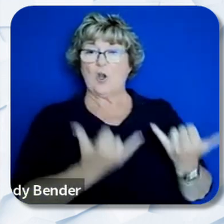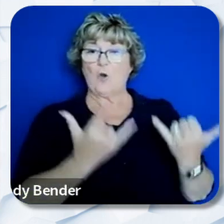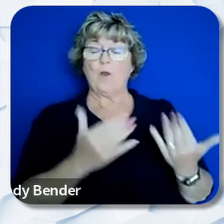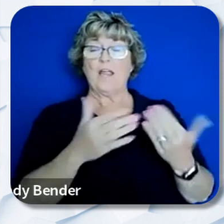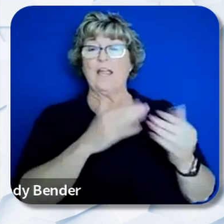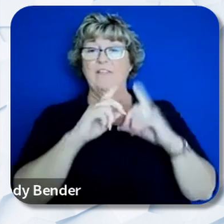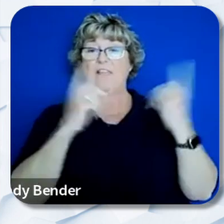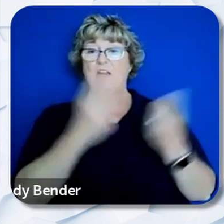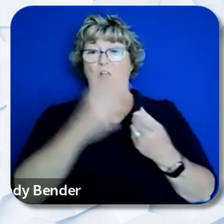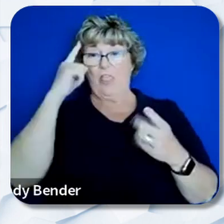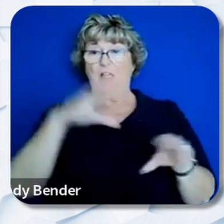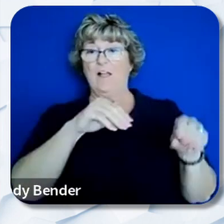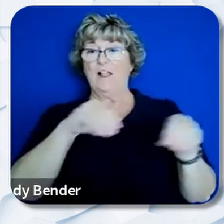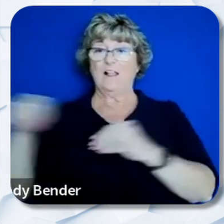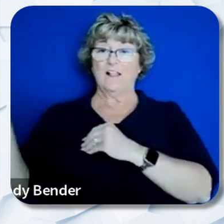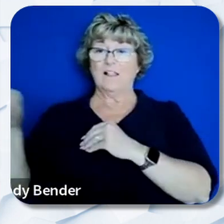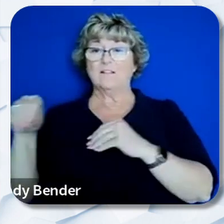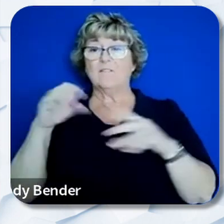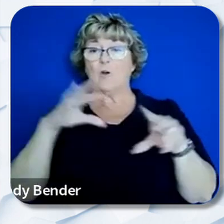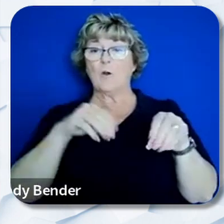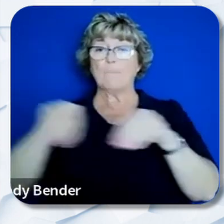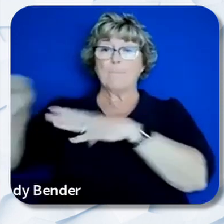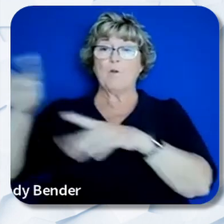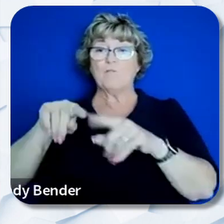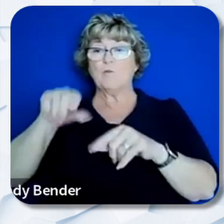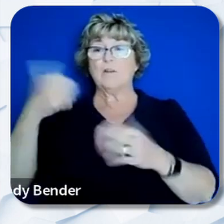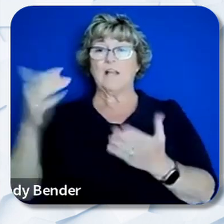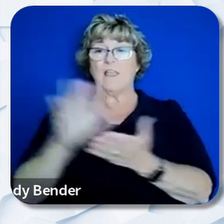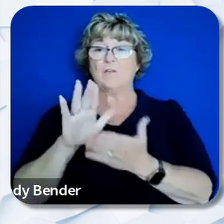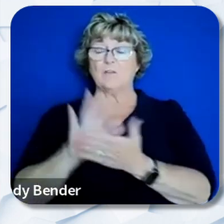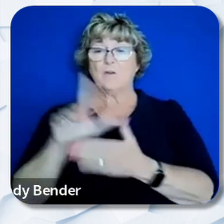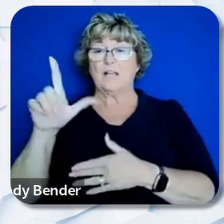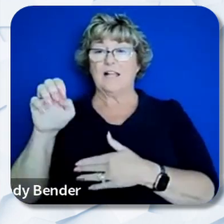that they have left or moved to another LEA. So I think that's something to be aware of,